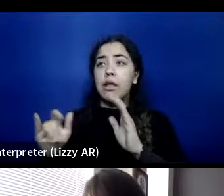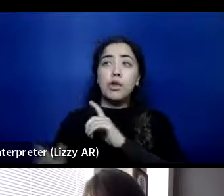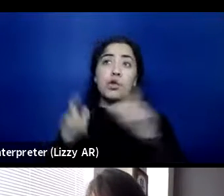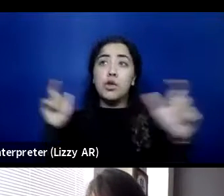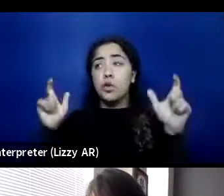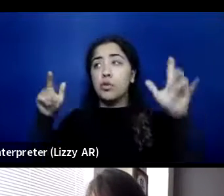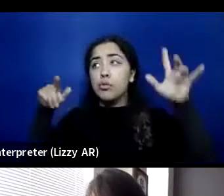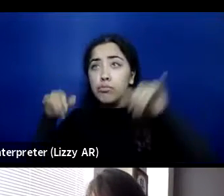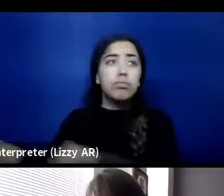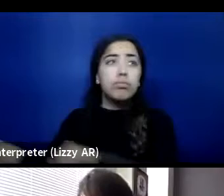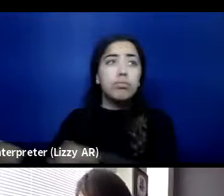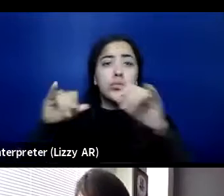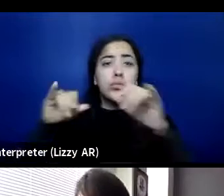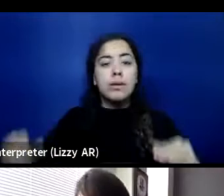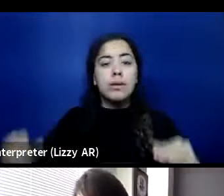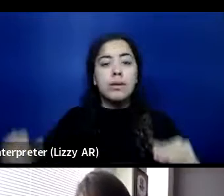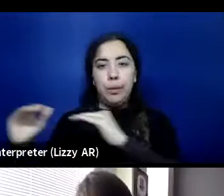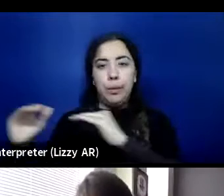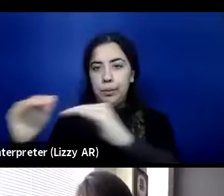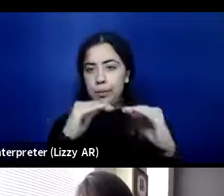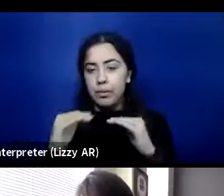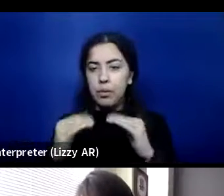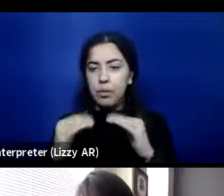any of the way that you're doing business